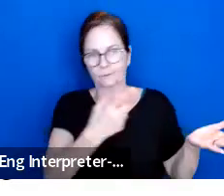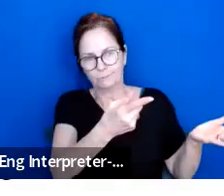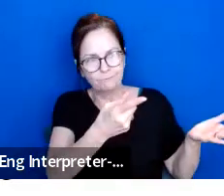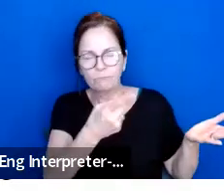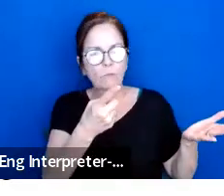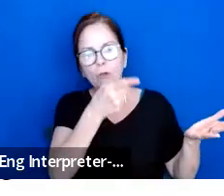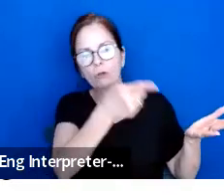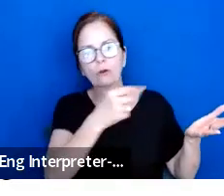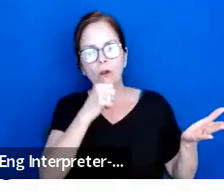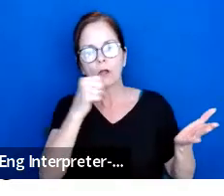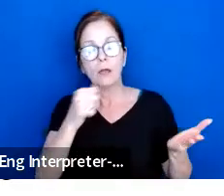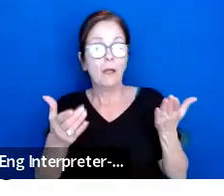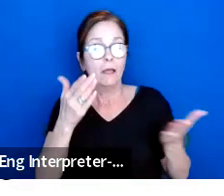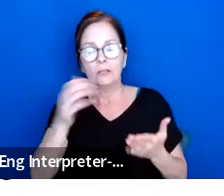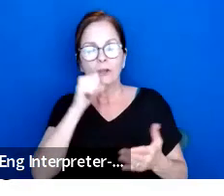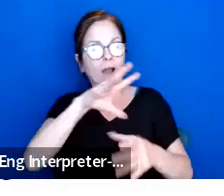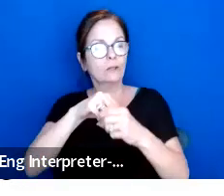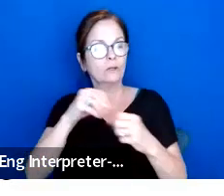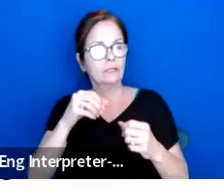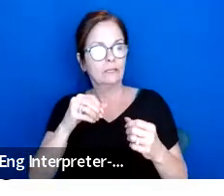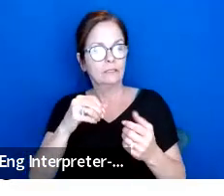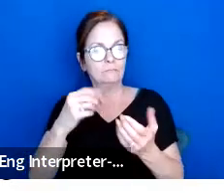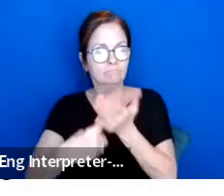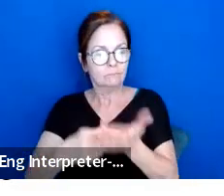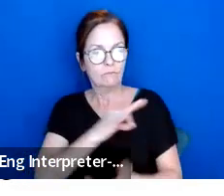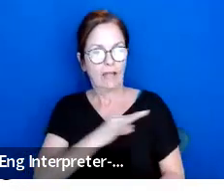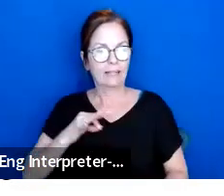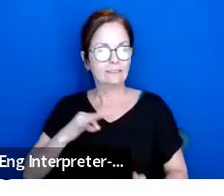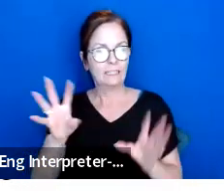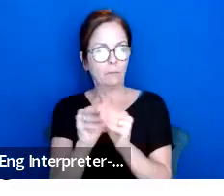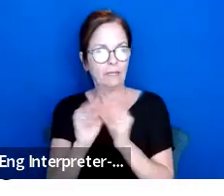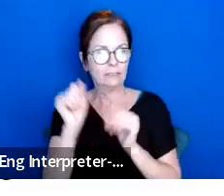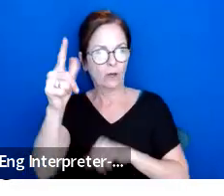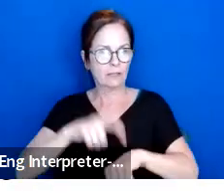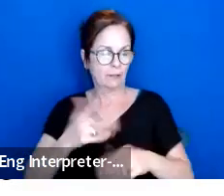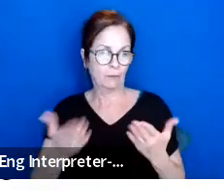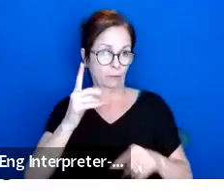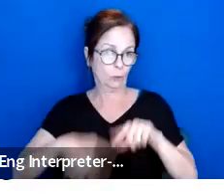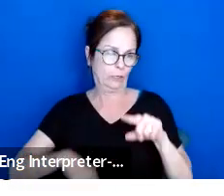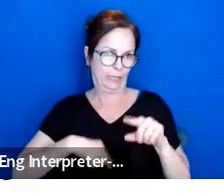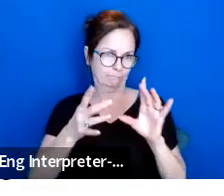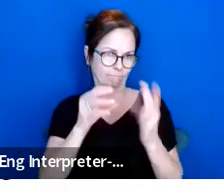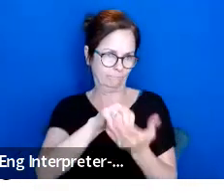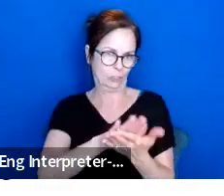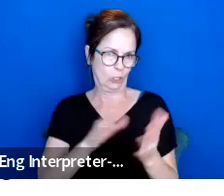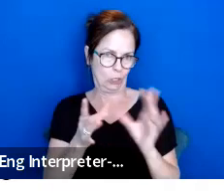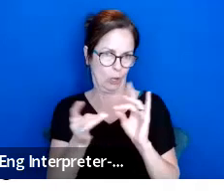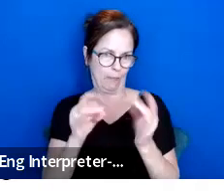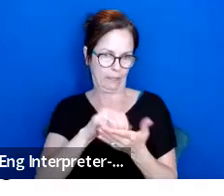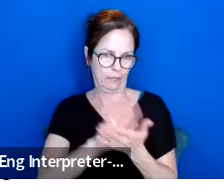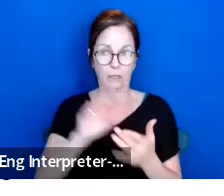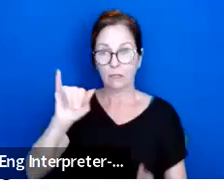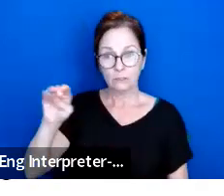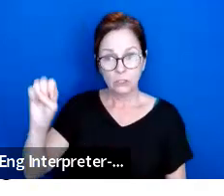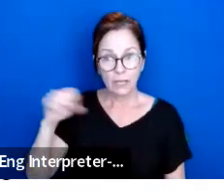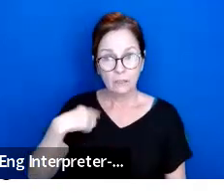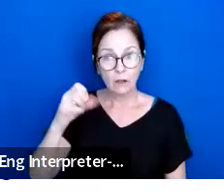You may not be able to comment one way or the other. James or Rebecca, any other additions there?